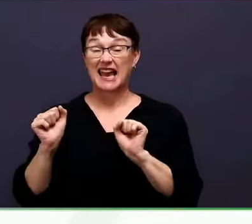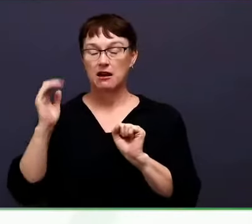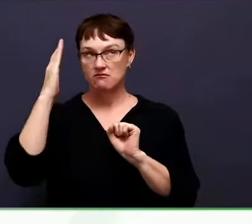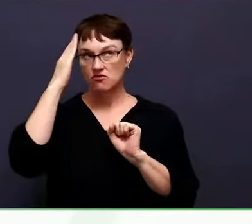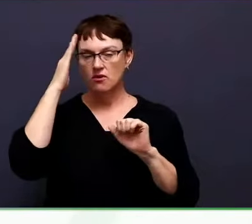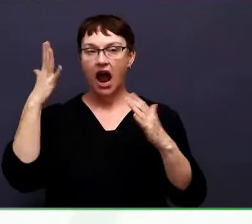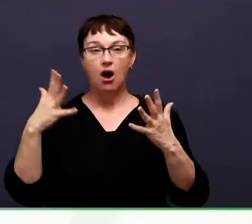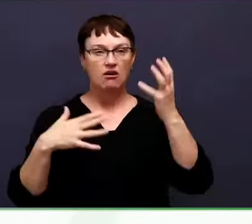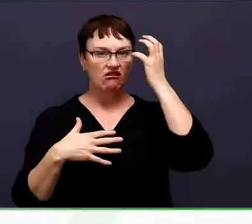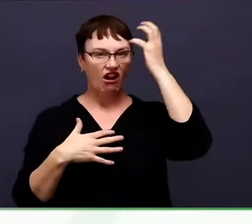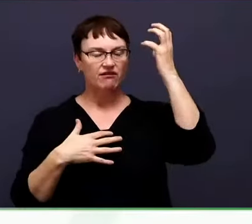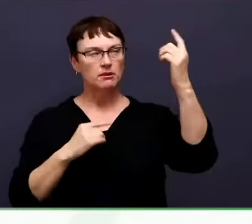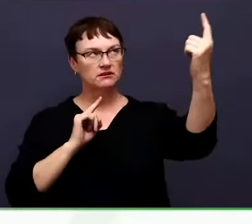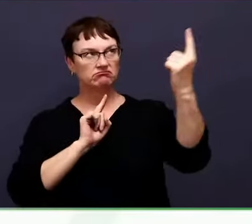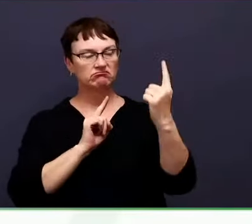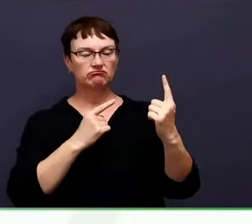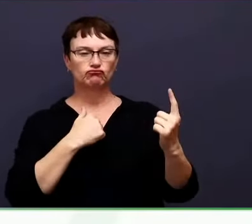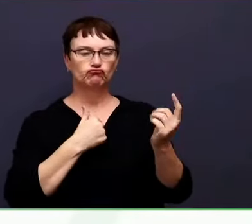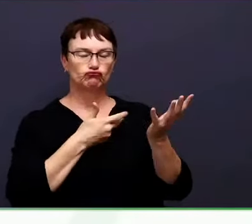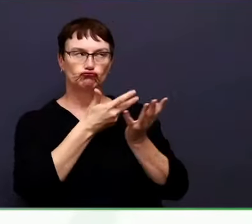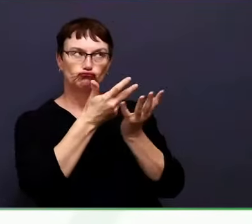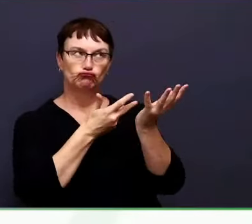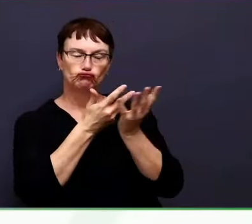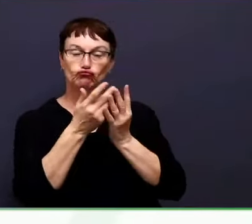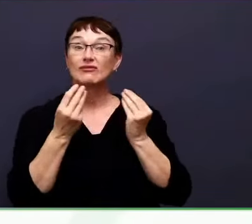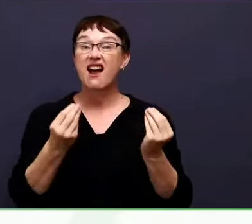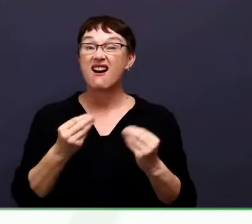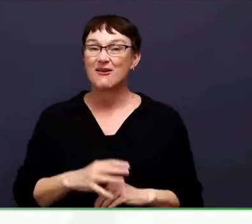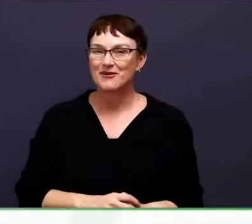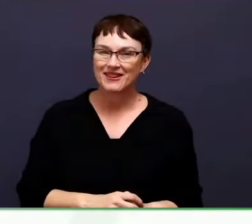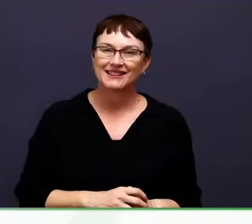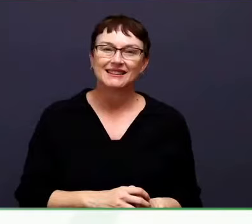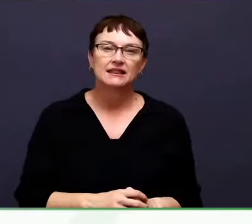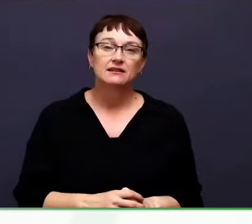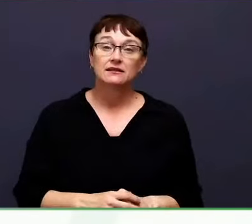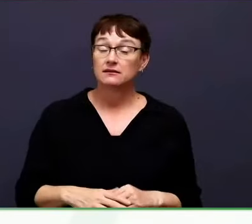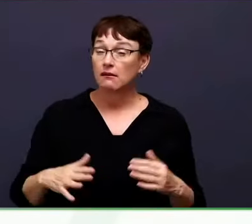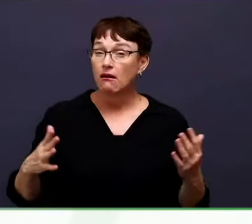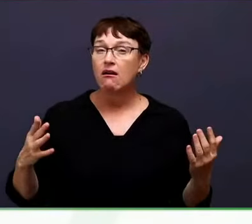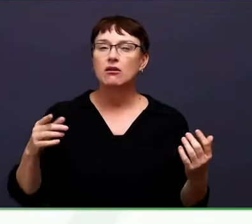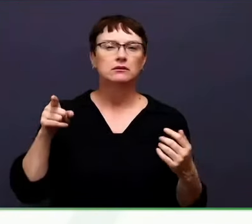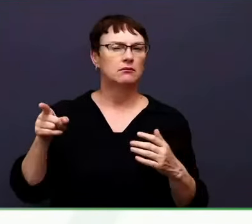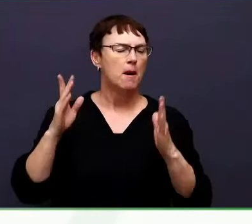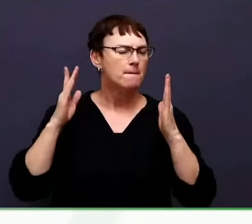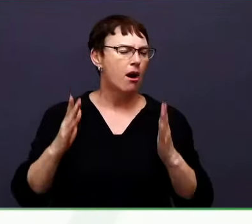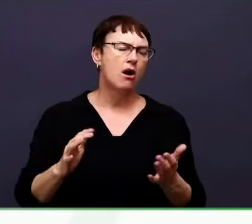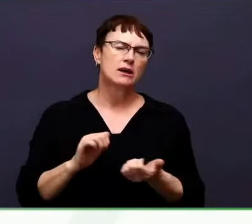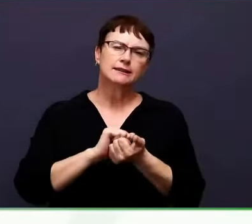authorities, and opinion leaders, in order to influence lawmaking and policy.